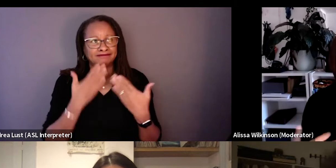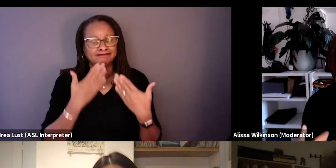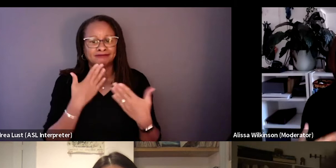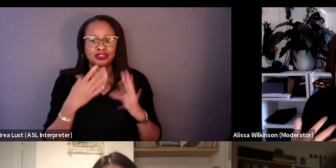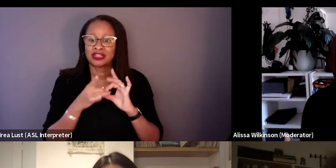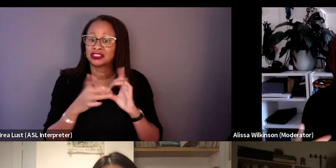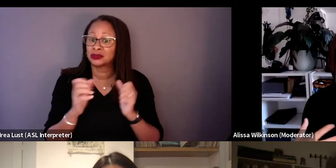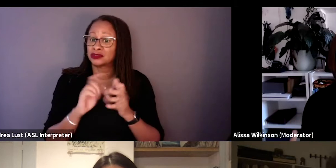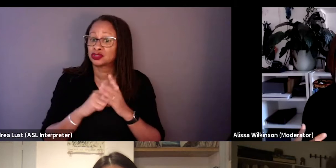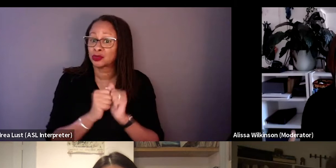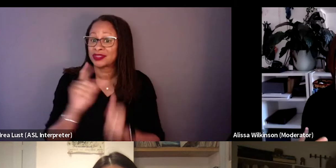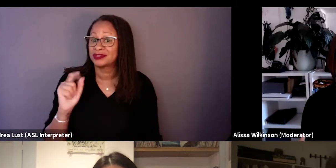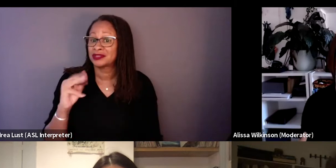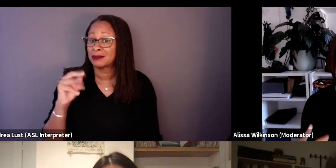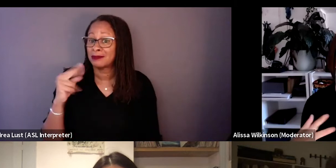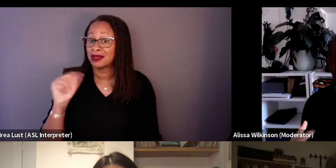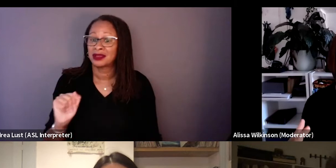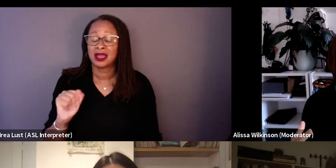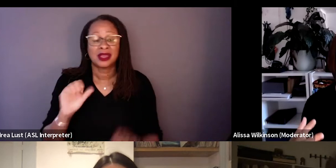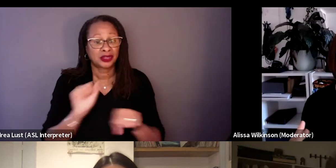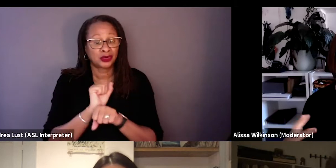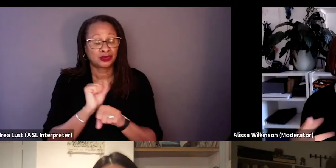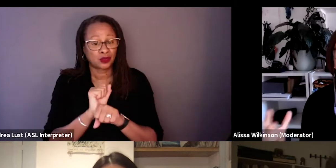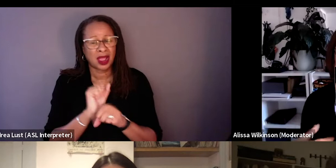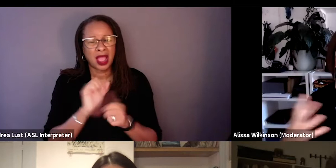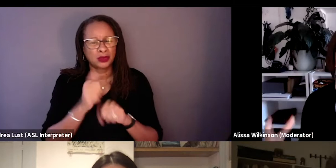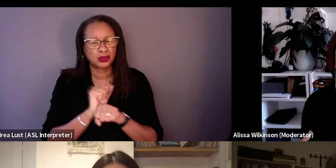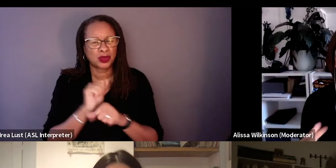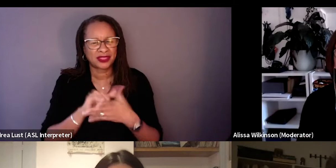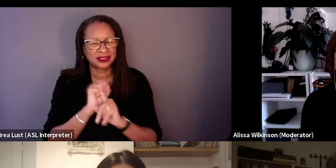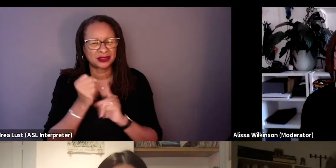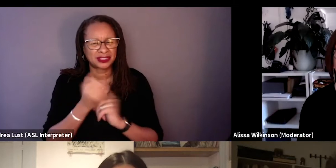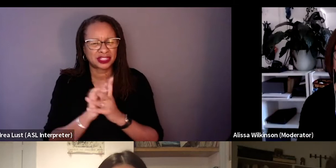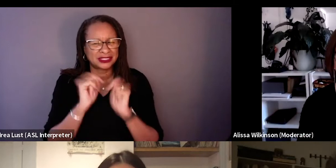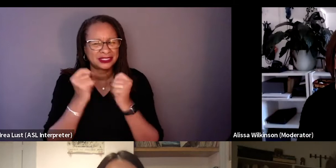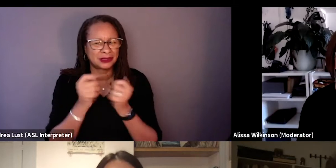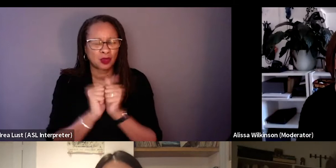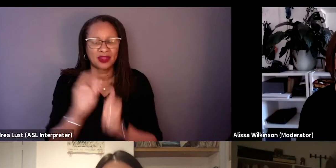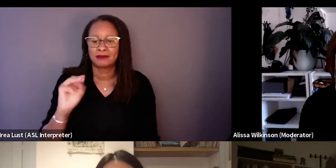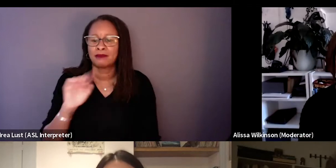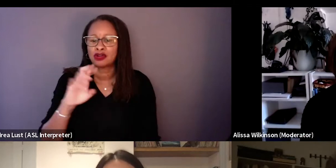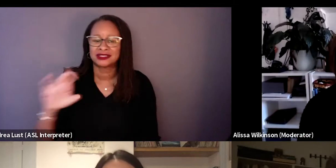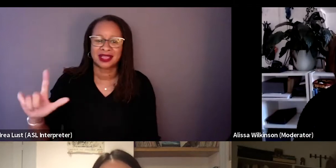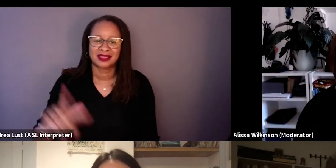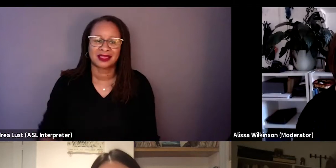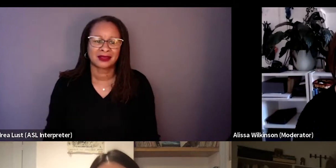can you talk a little bit about working in that, in that sit, situation in that team? The good thing was that it